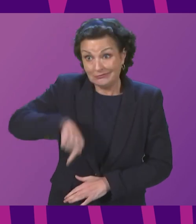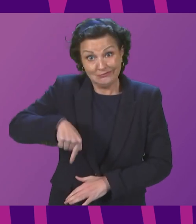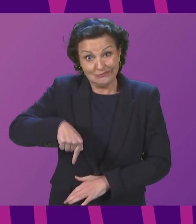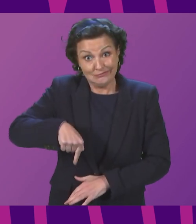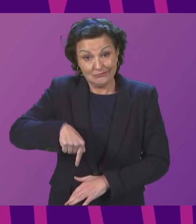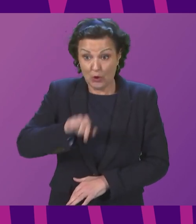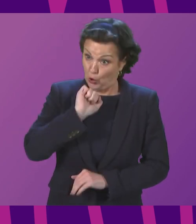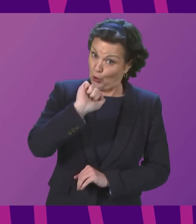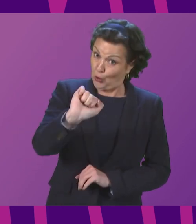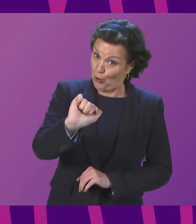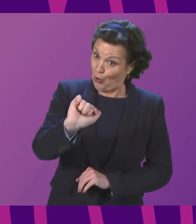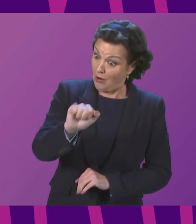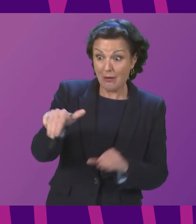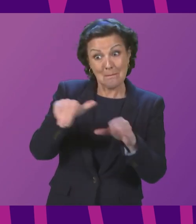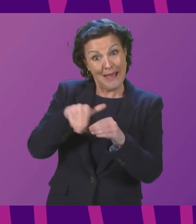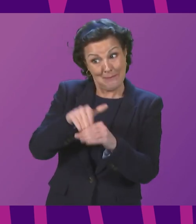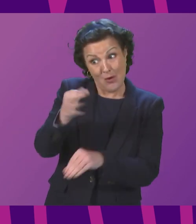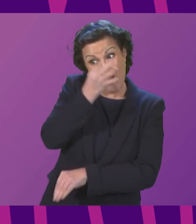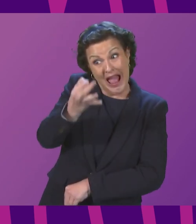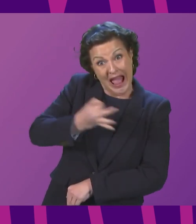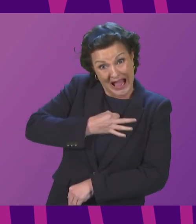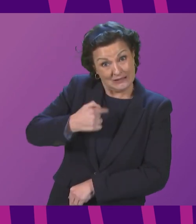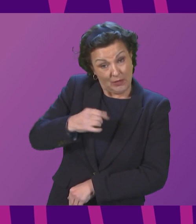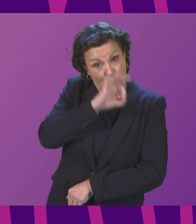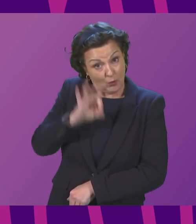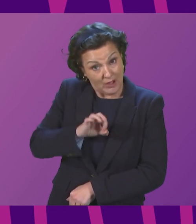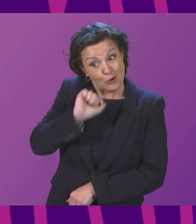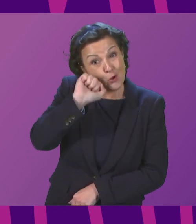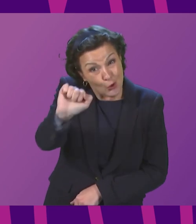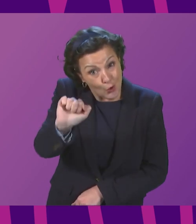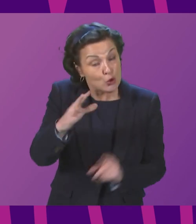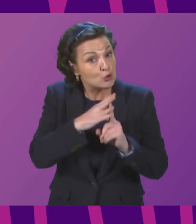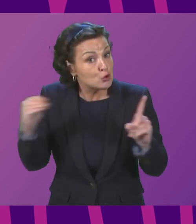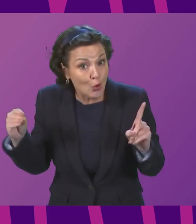party is in charge, such funding is not available to the extent that it is available in Scotland.